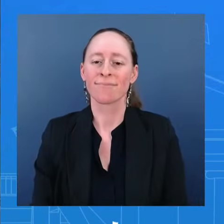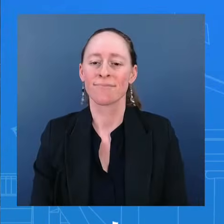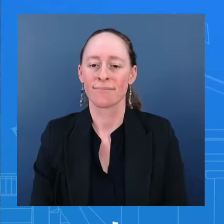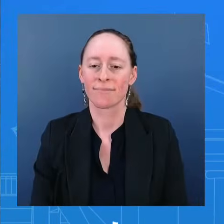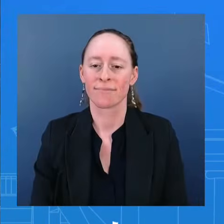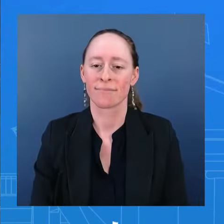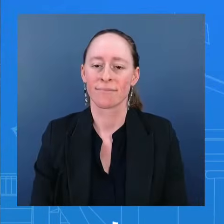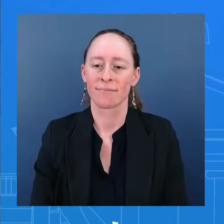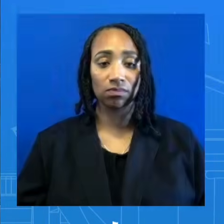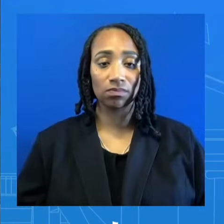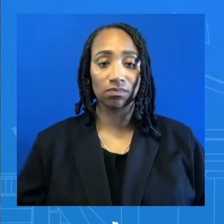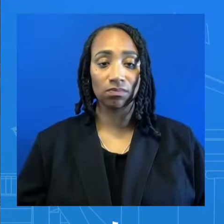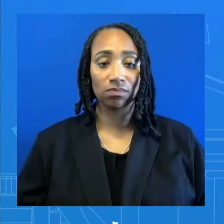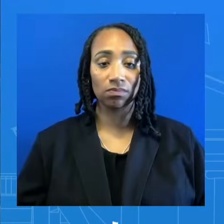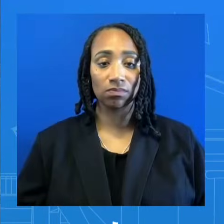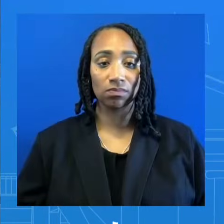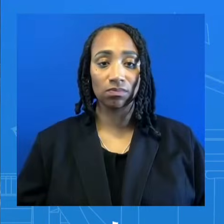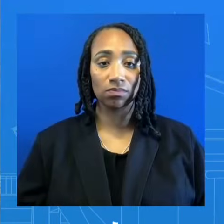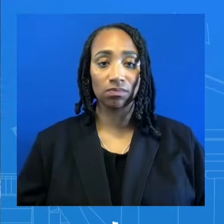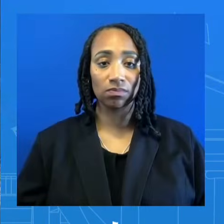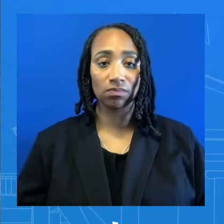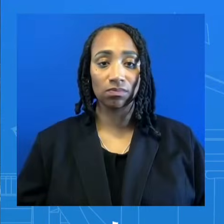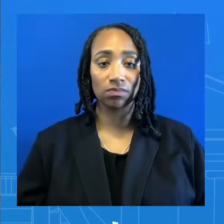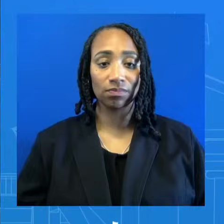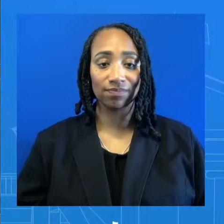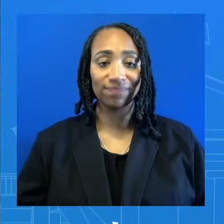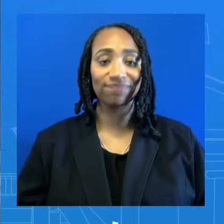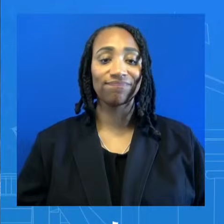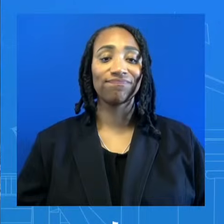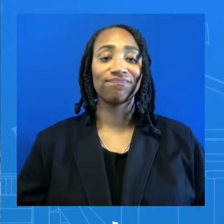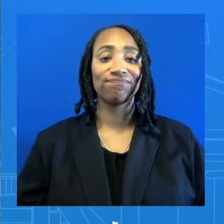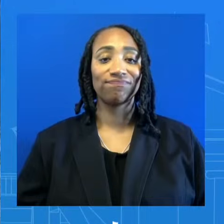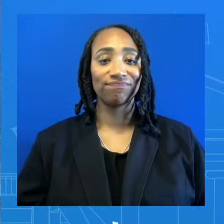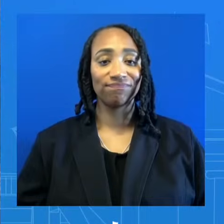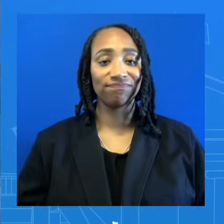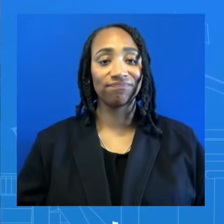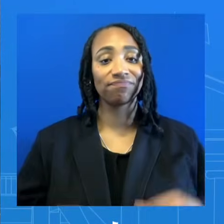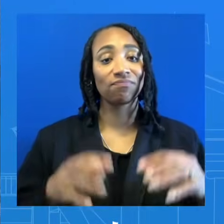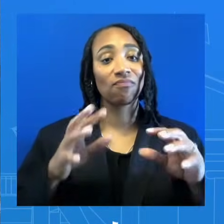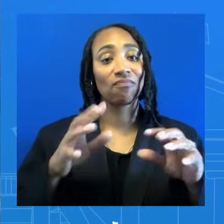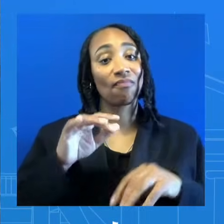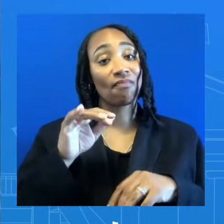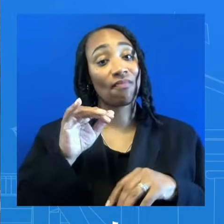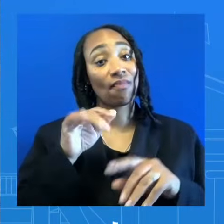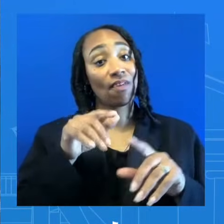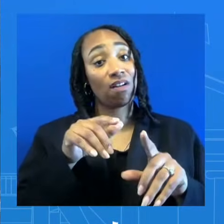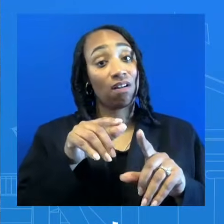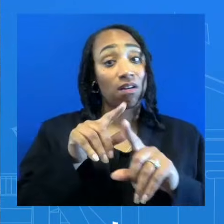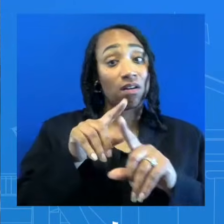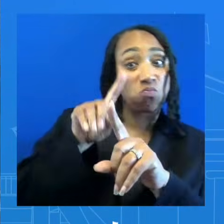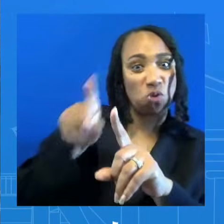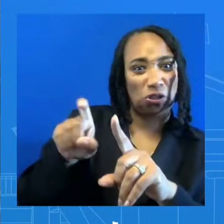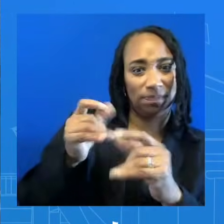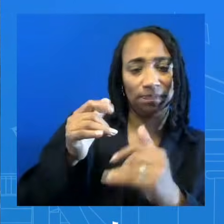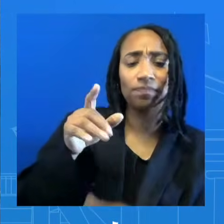or pardoning someone who has been convicted of a crime, there was conversation at one point about the idea of preemptive pardons for somebody who hasn't been convicted yet